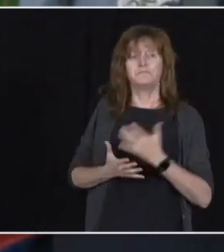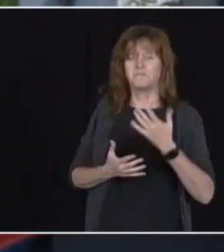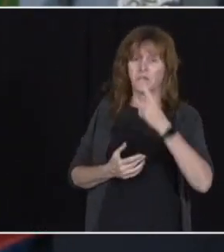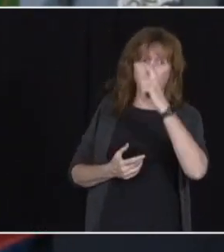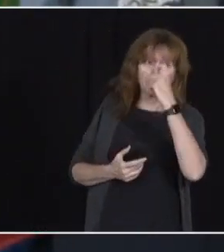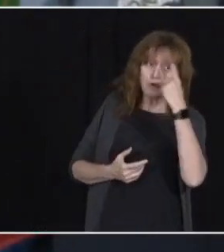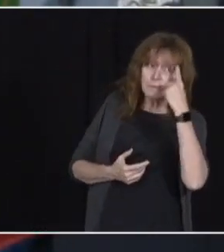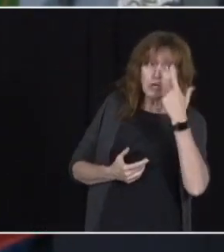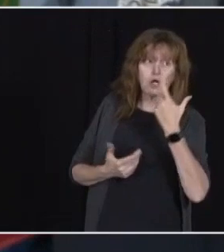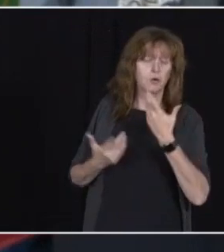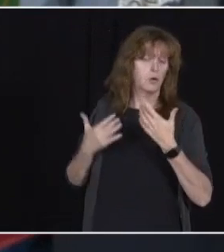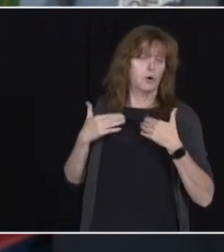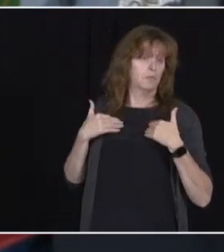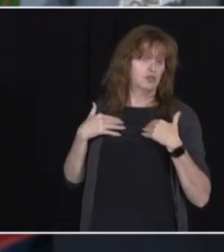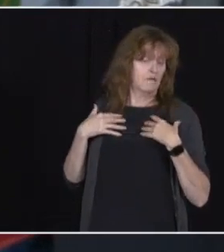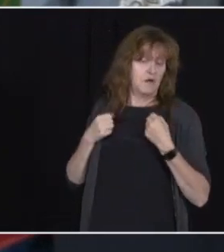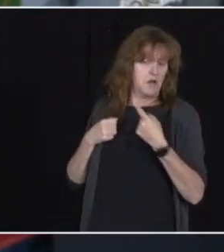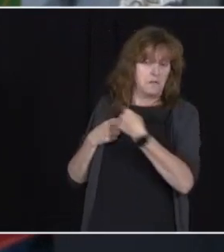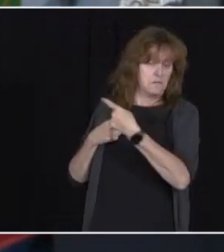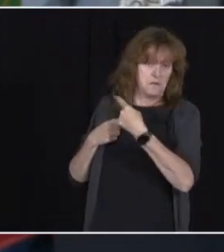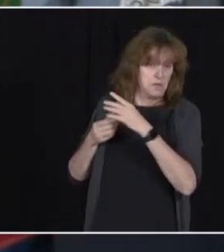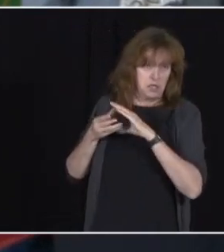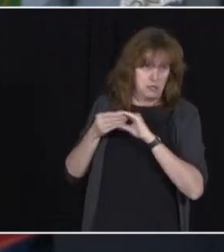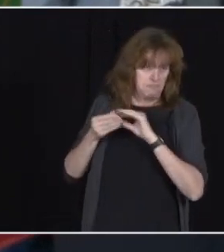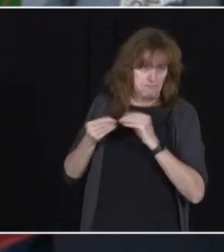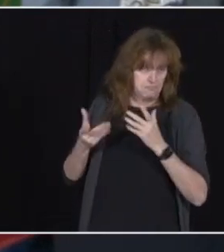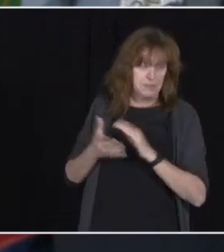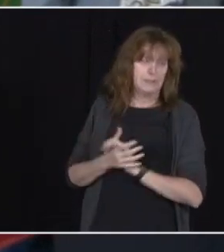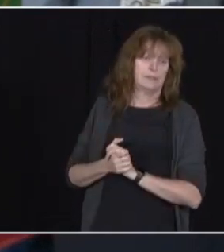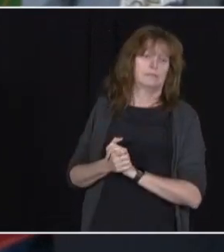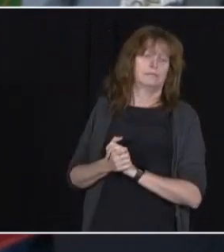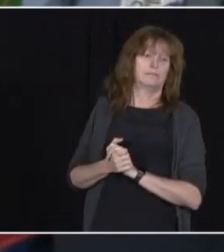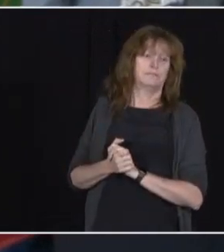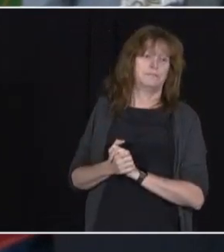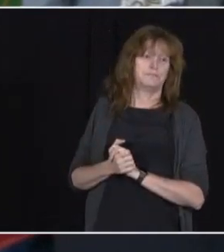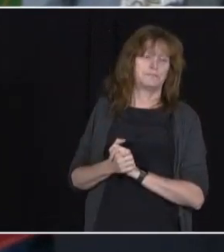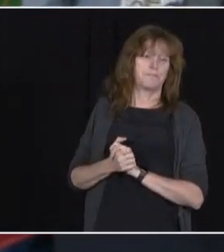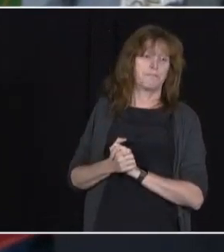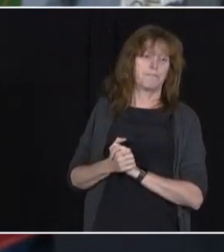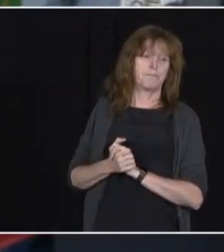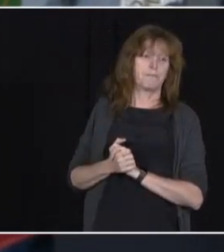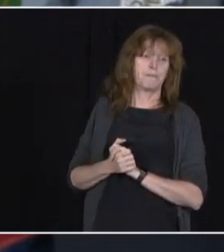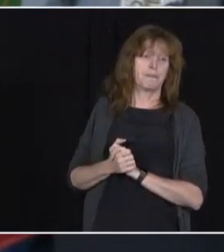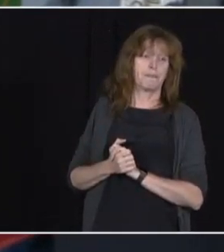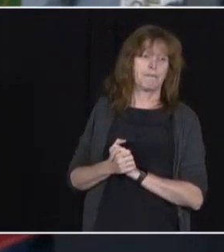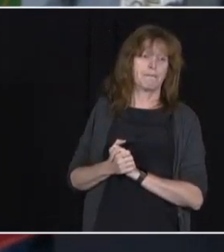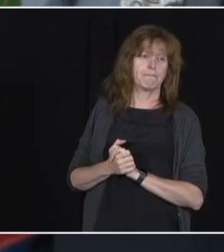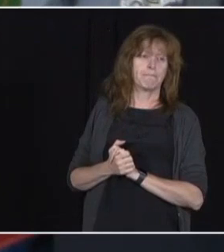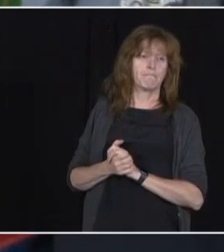My follow-up, I don't know that the premier or the health minister wants to take this. I see that about 97%